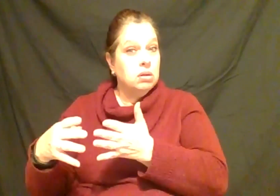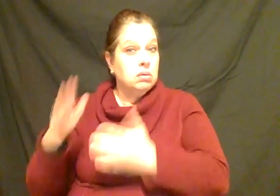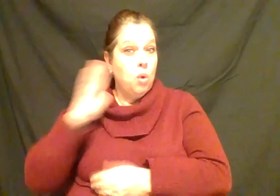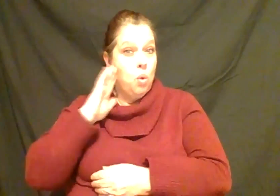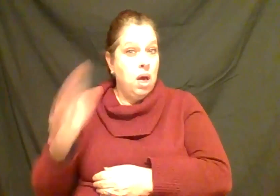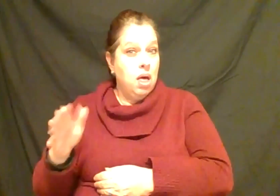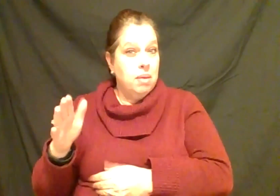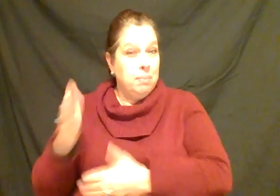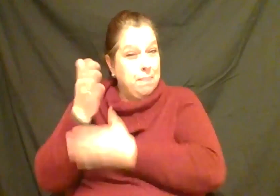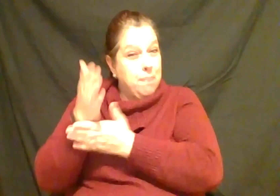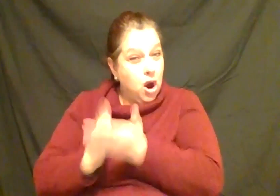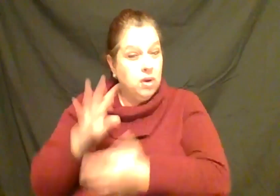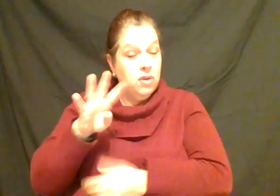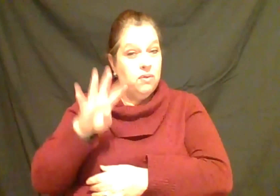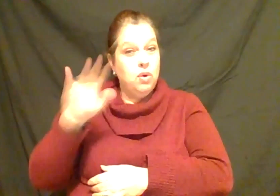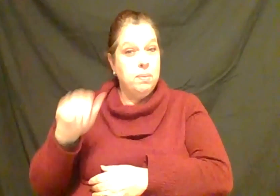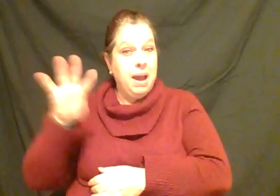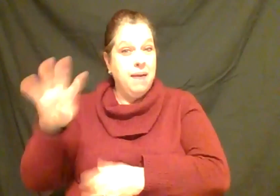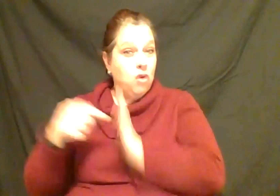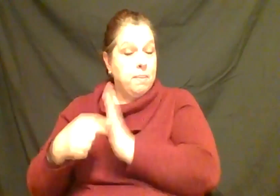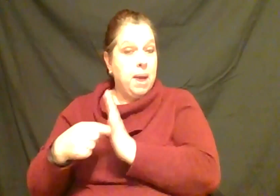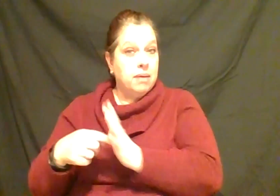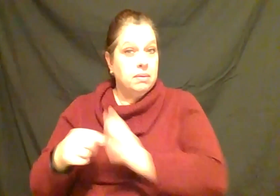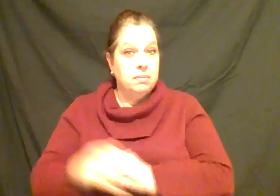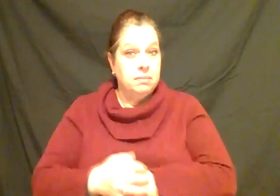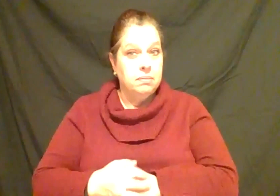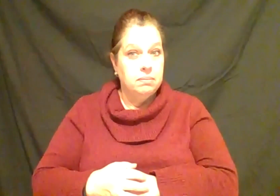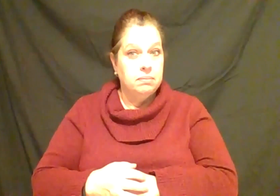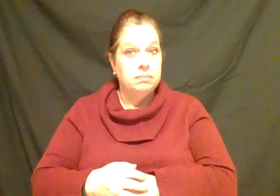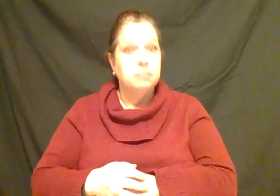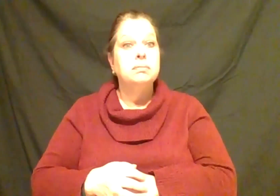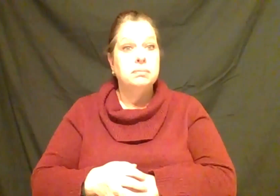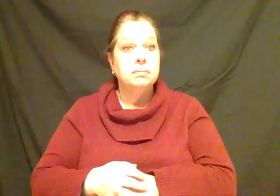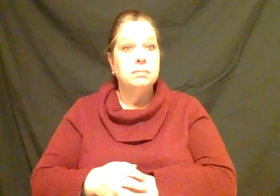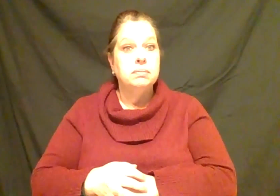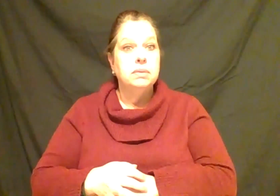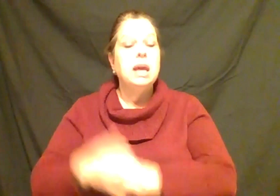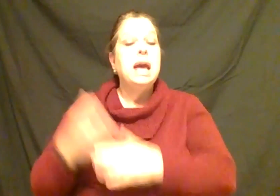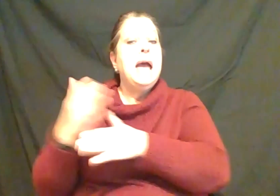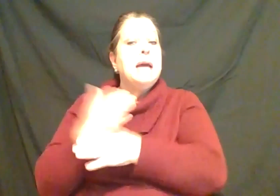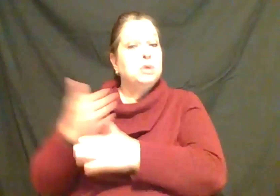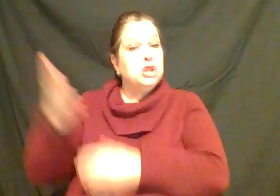part of the 4x4 model uh dr alexander as we shared in the presentation there are components